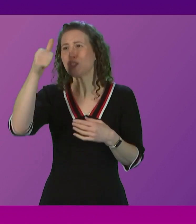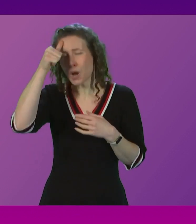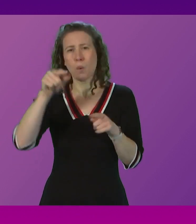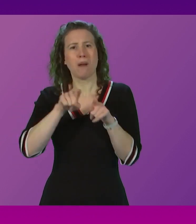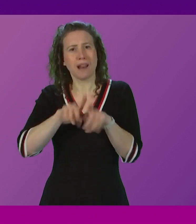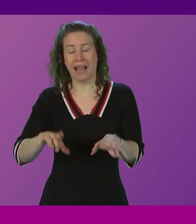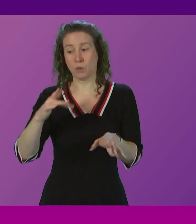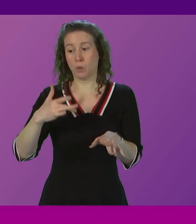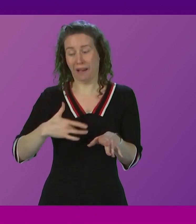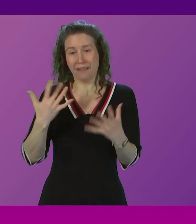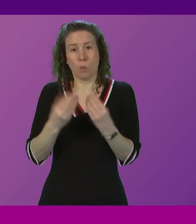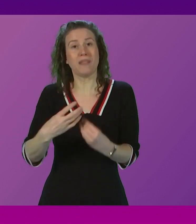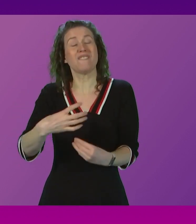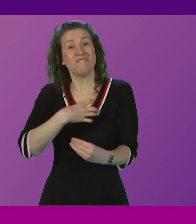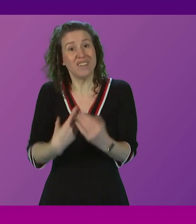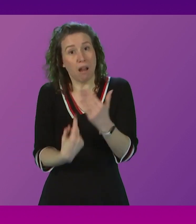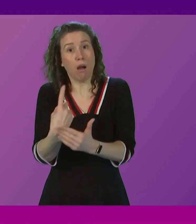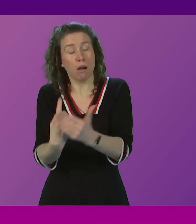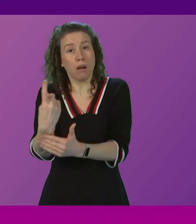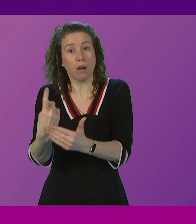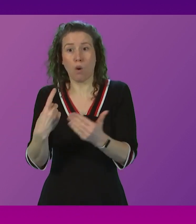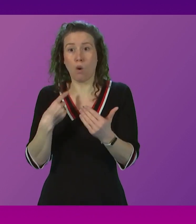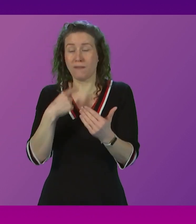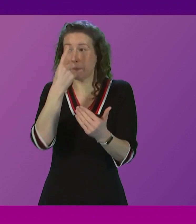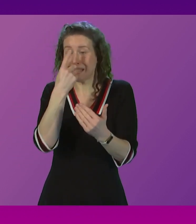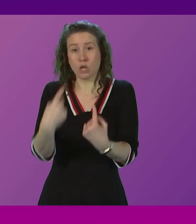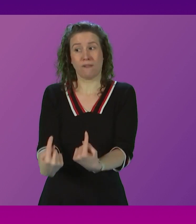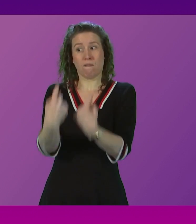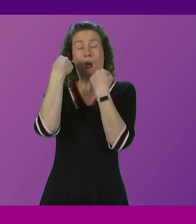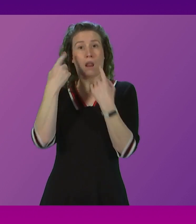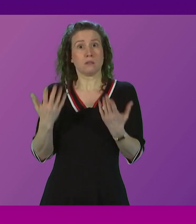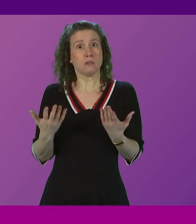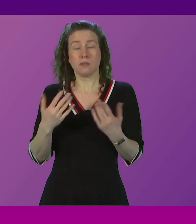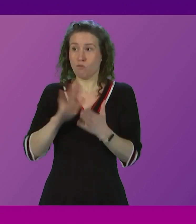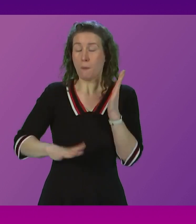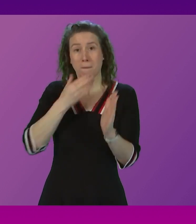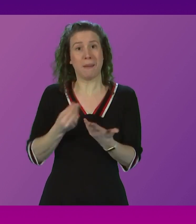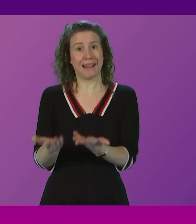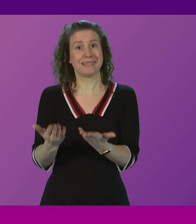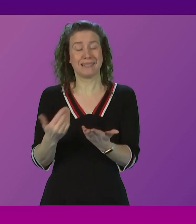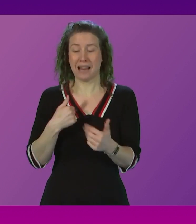is like to live, at times, with the fear of potential violence from men. I am a feminist: